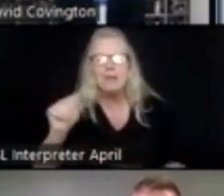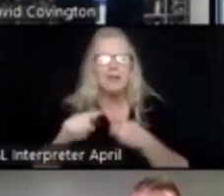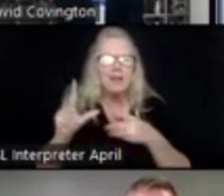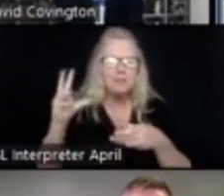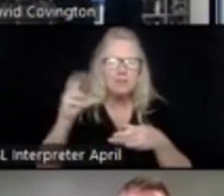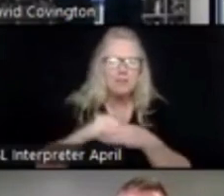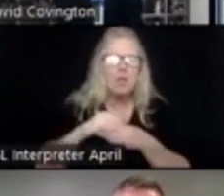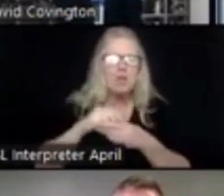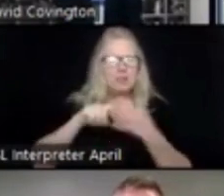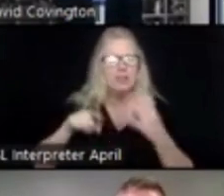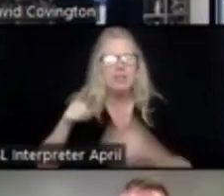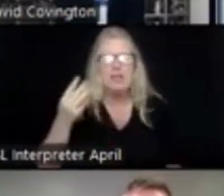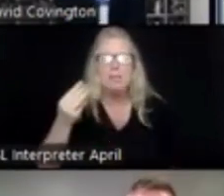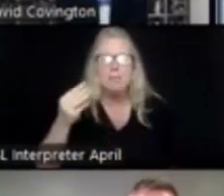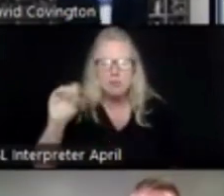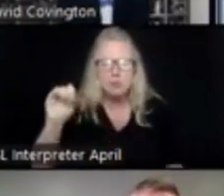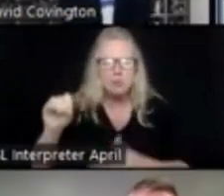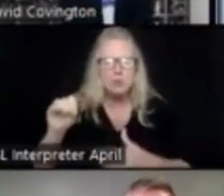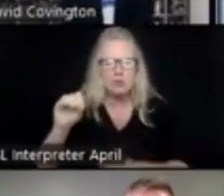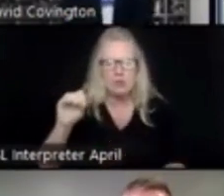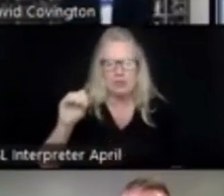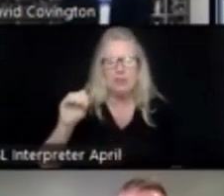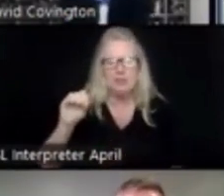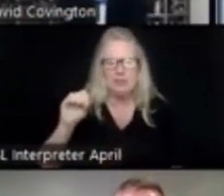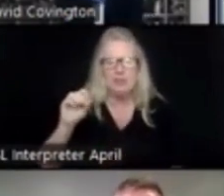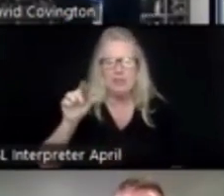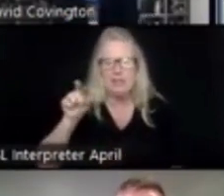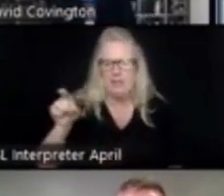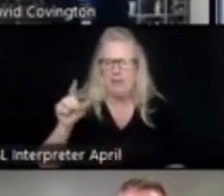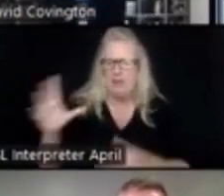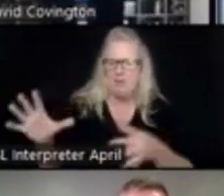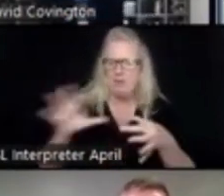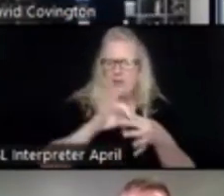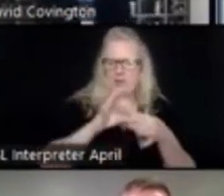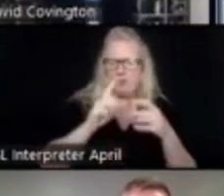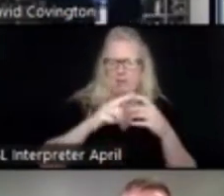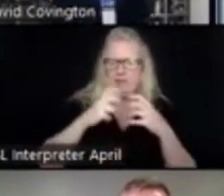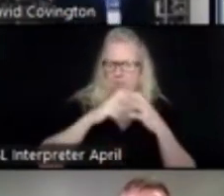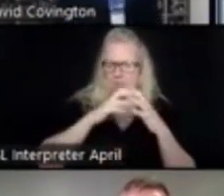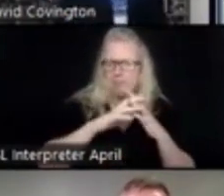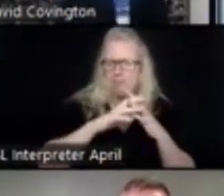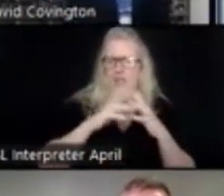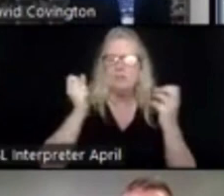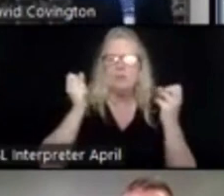WHICH IS CONNECTED TO THE LAUNCH OF THE SIGN LANGUAGE SERVICES IN